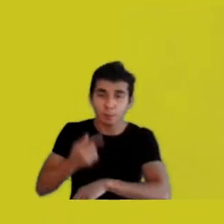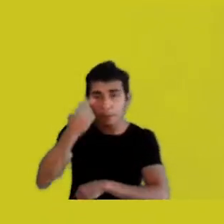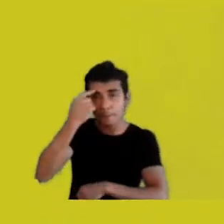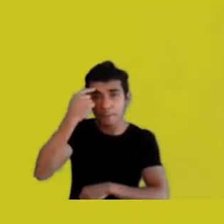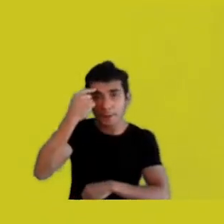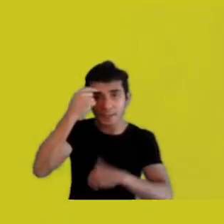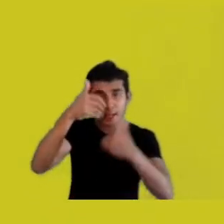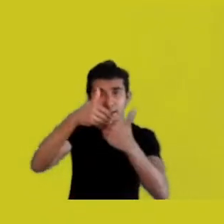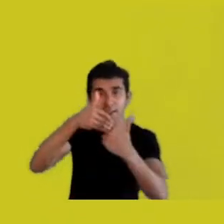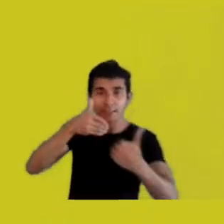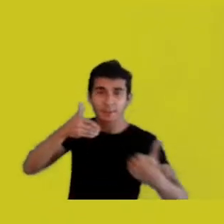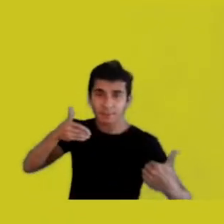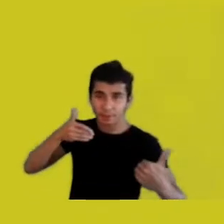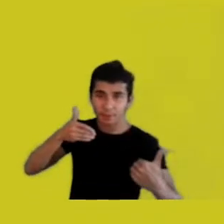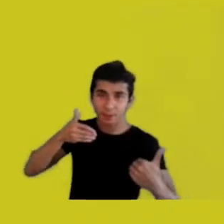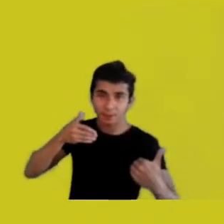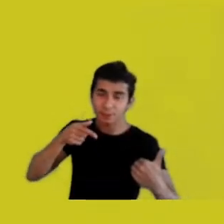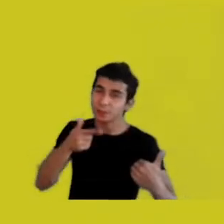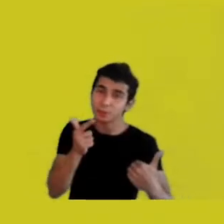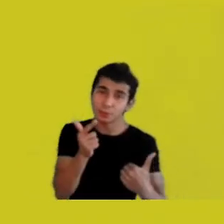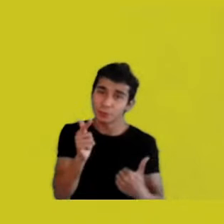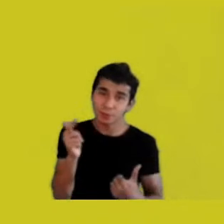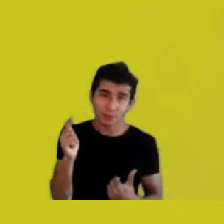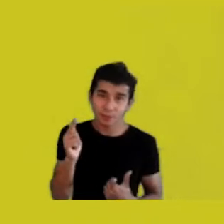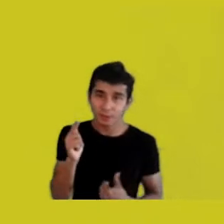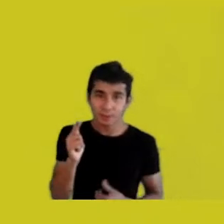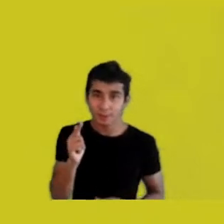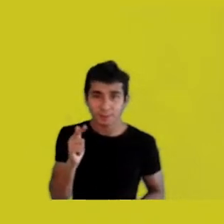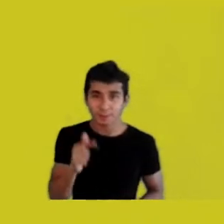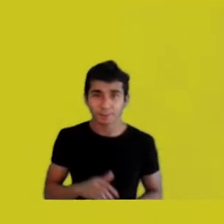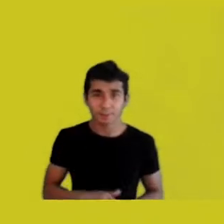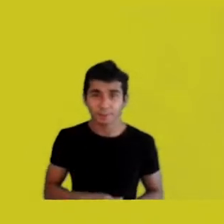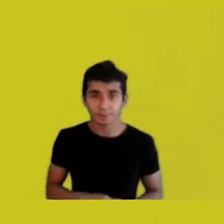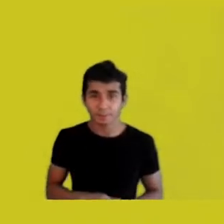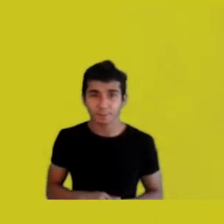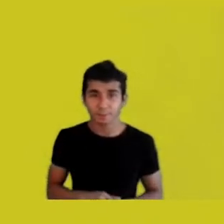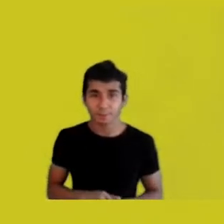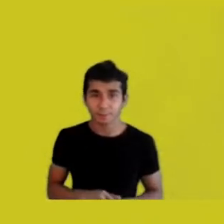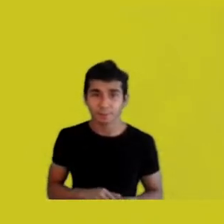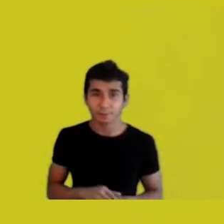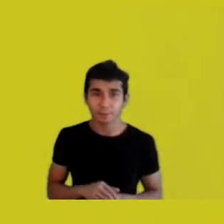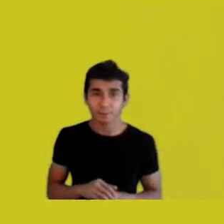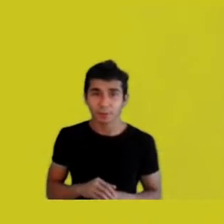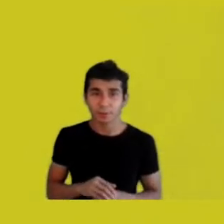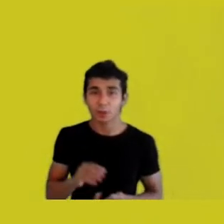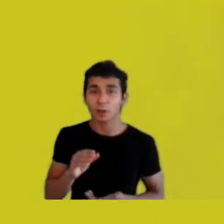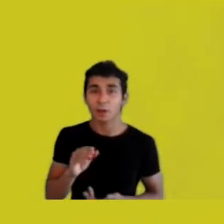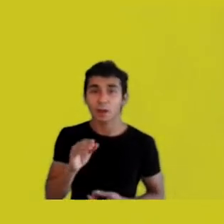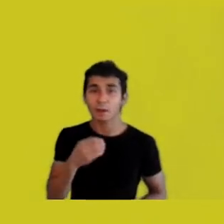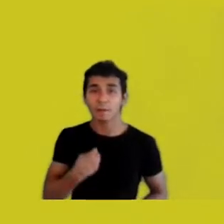An ontological fractality is a fractality of experiences,